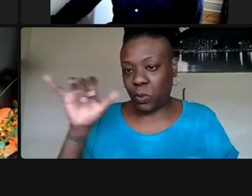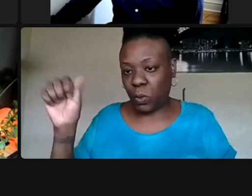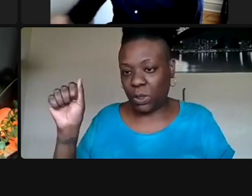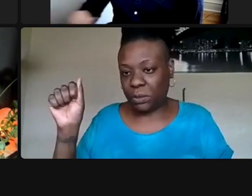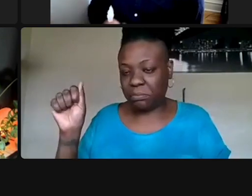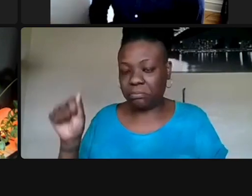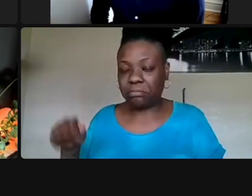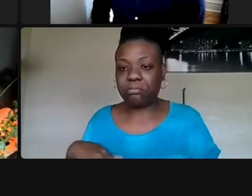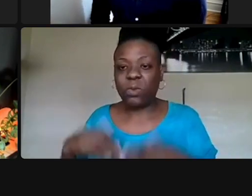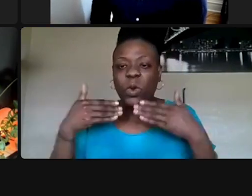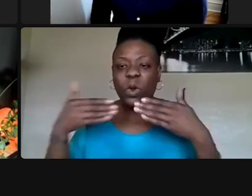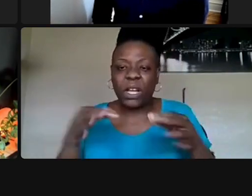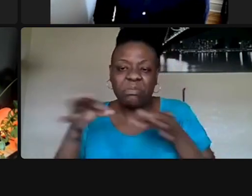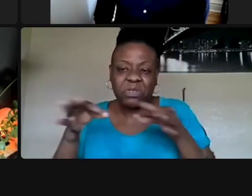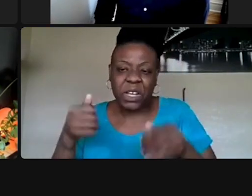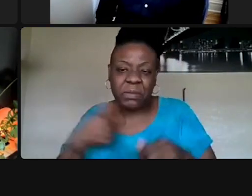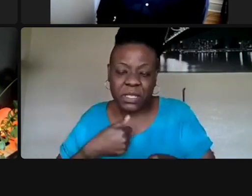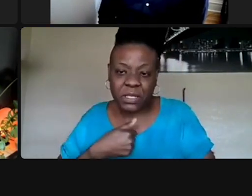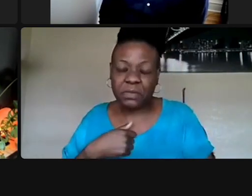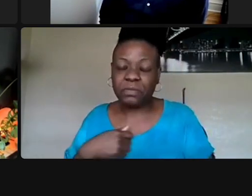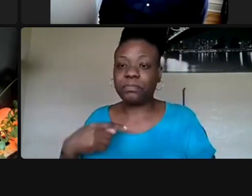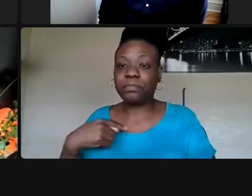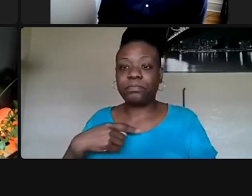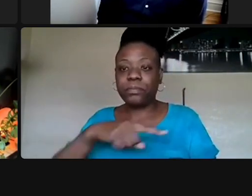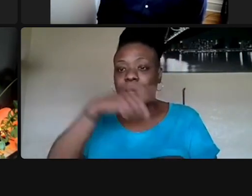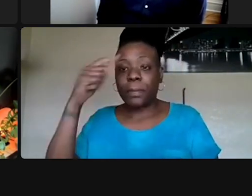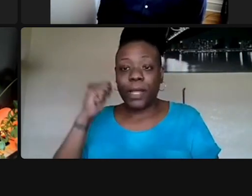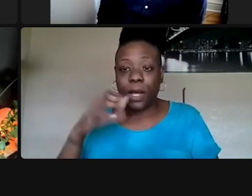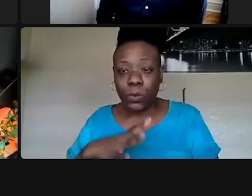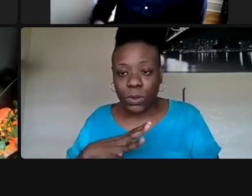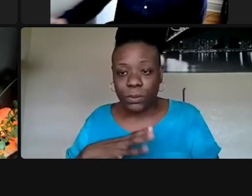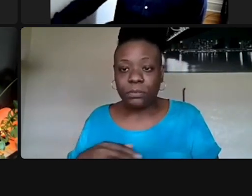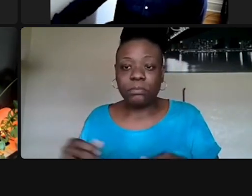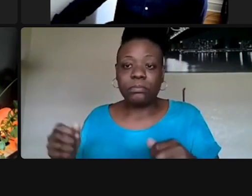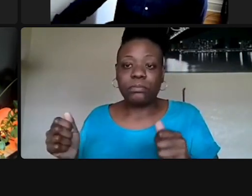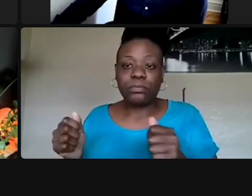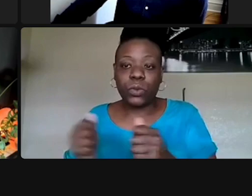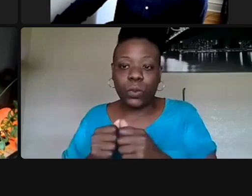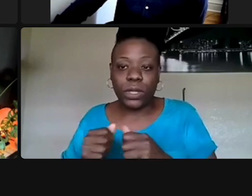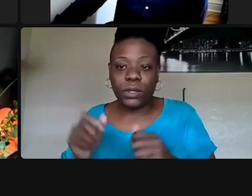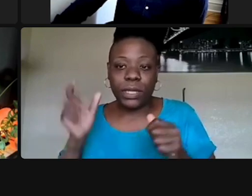I am Latoya. I will go ahead and give a little bit of description of myself.